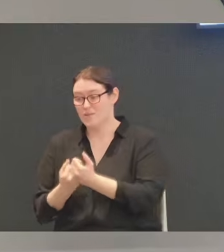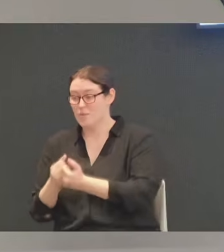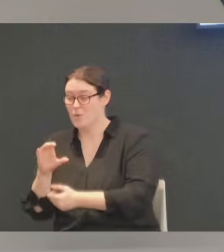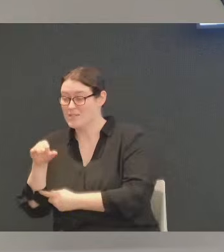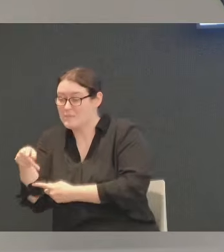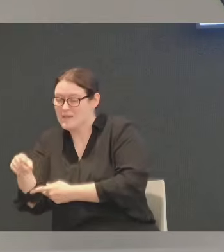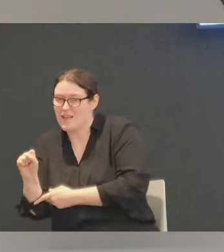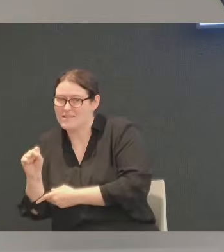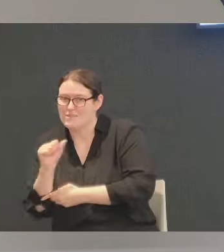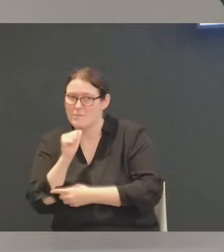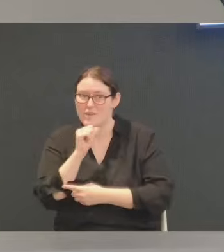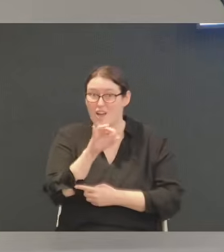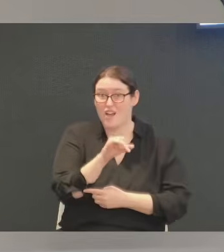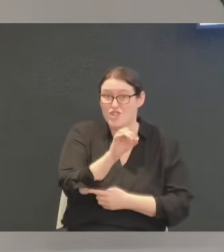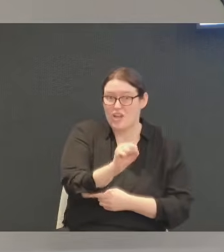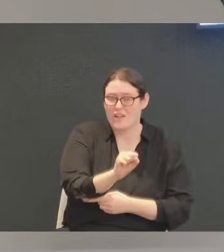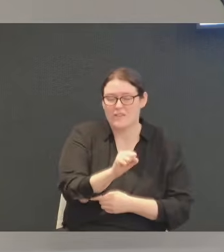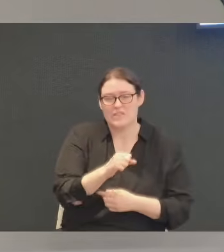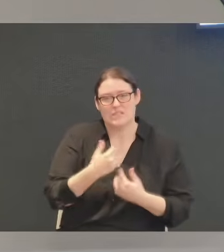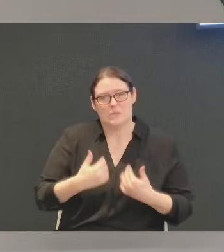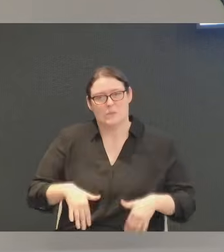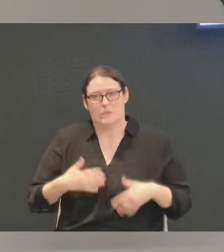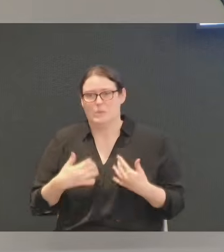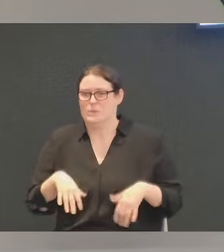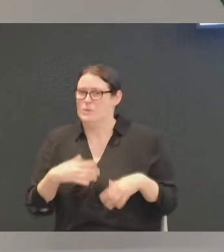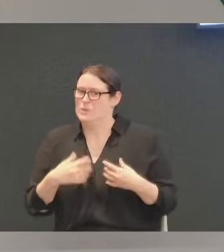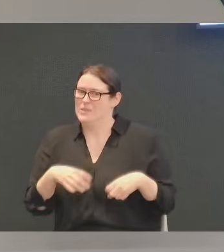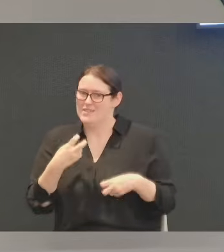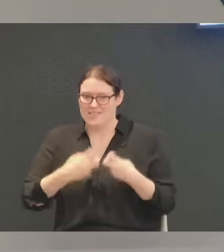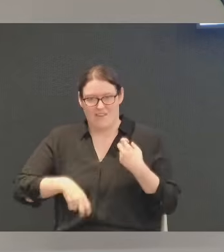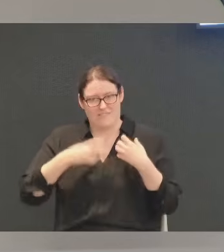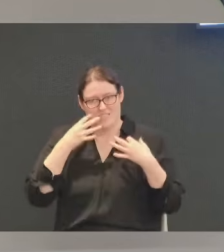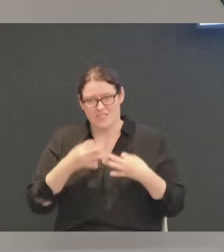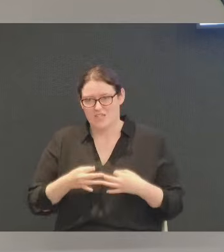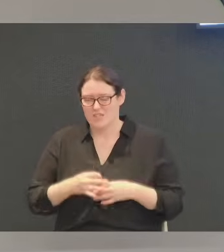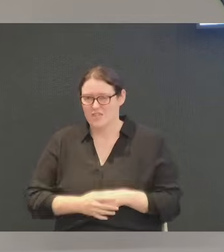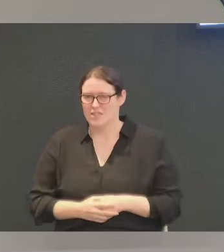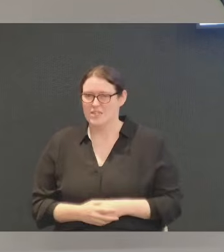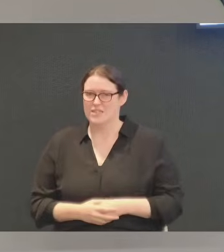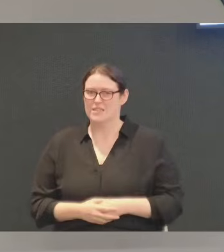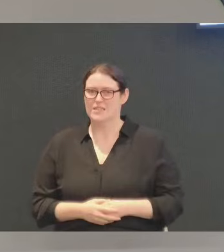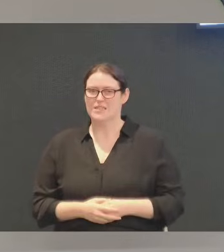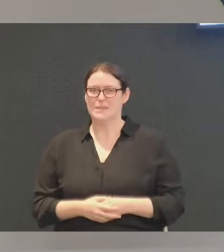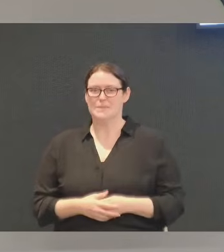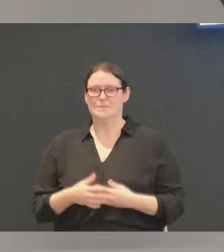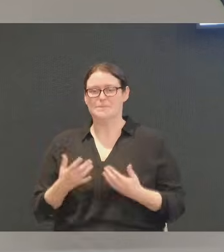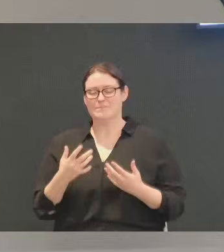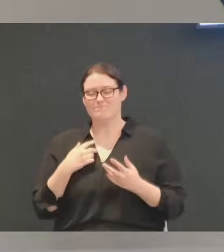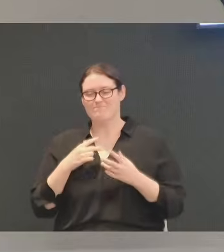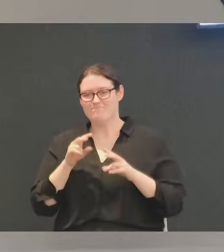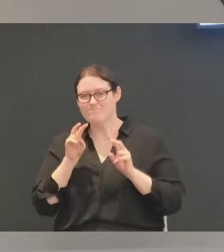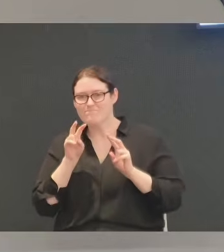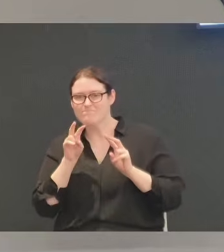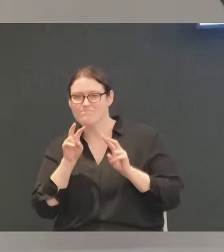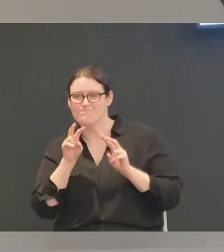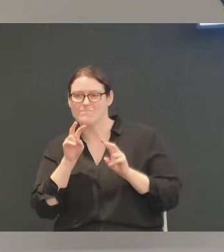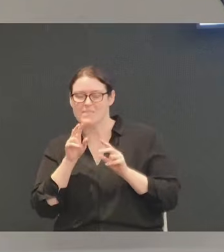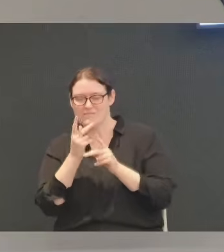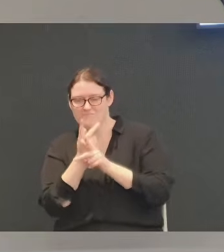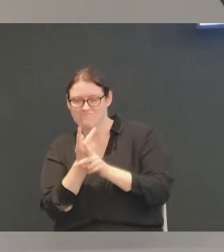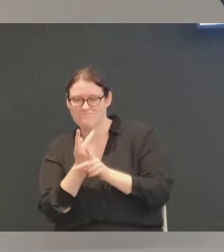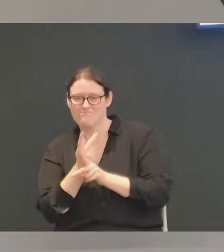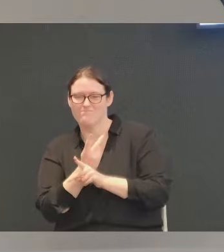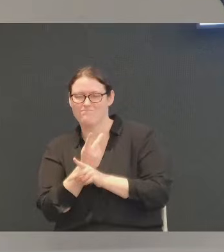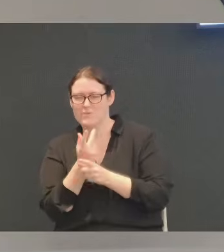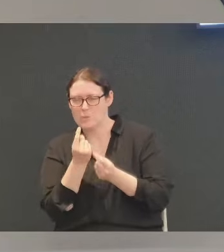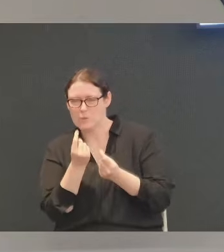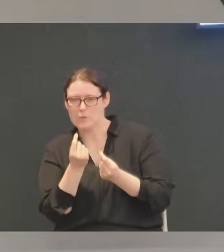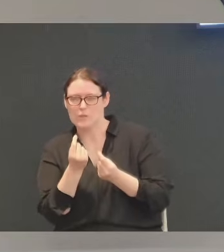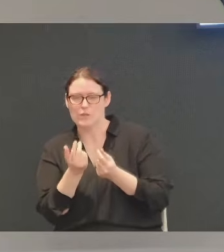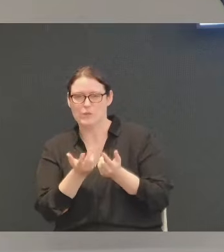another issue. This is a hard choice. Um, and so as we look forward to what we need to do, um,